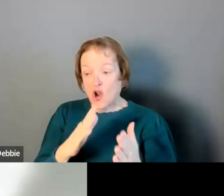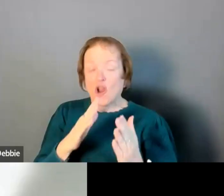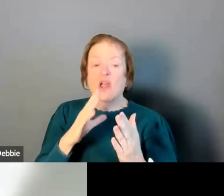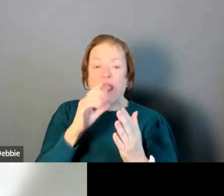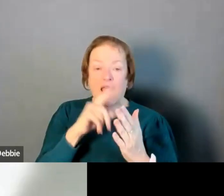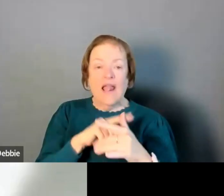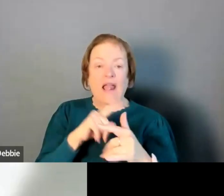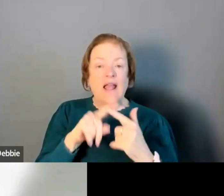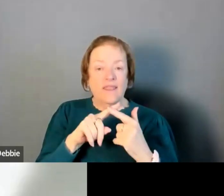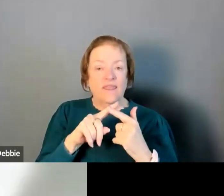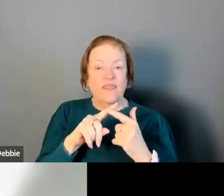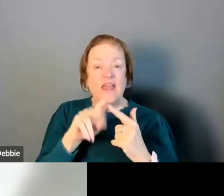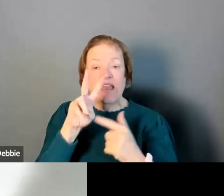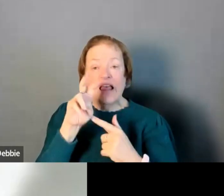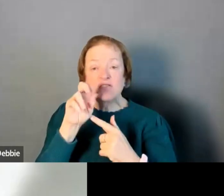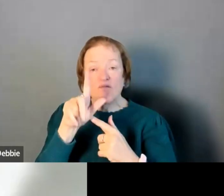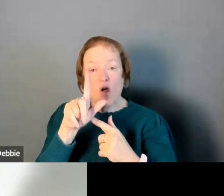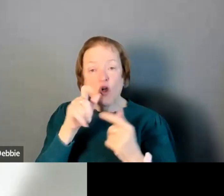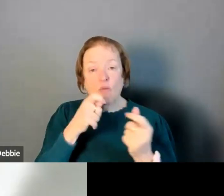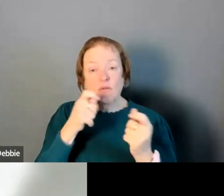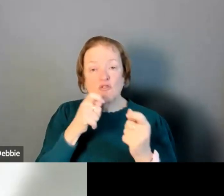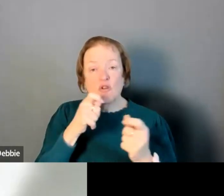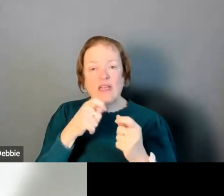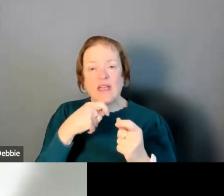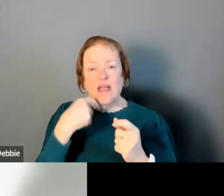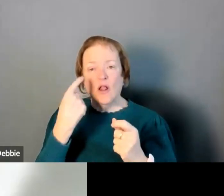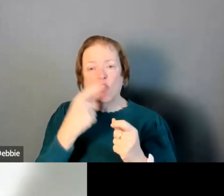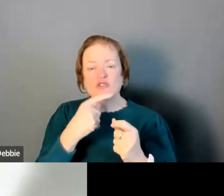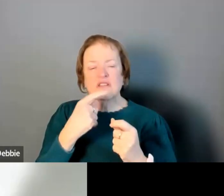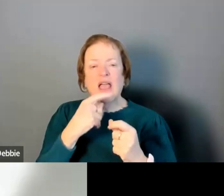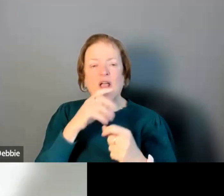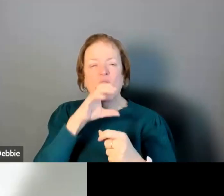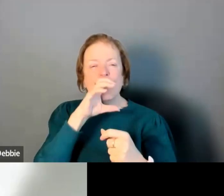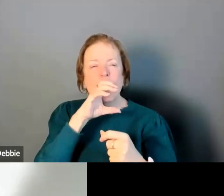volume control. It looks like an old neck loop. If you guys remember, the neck loops are the